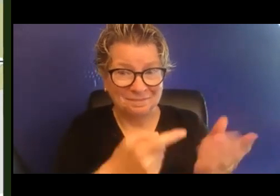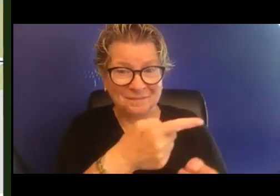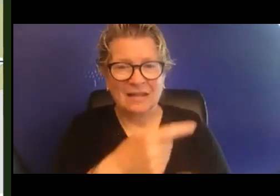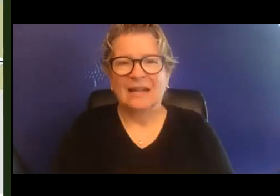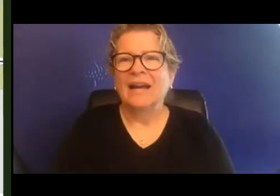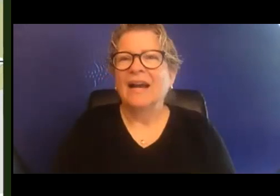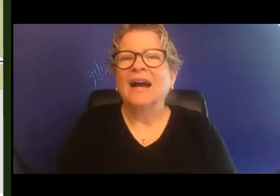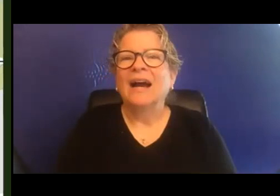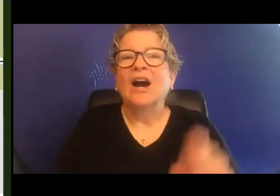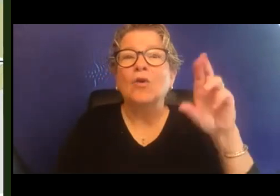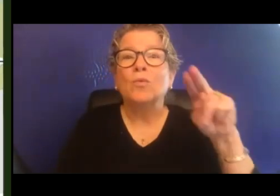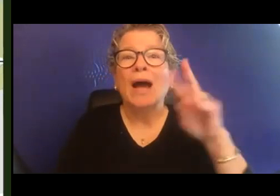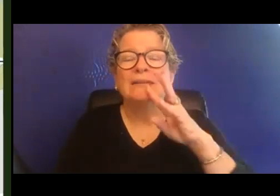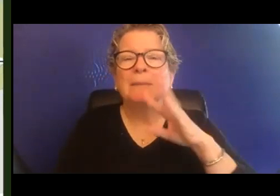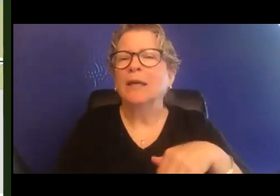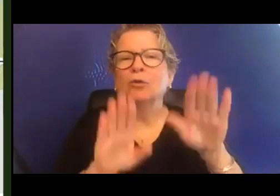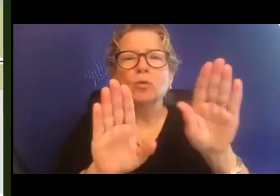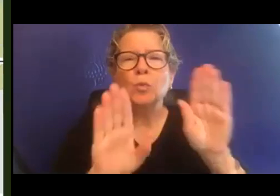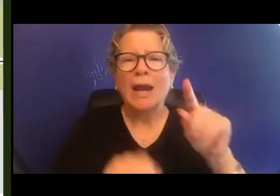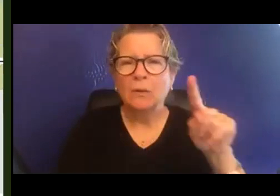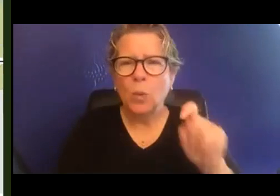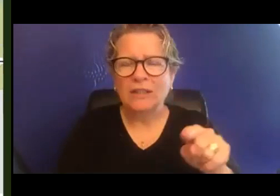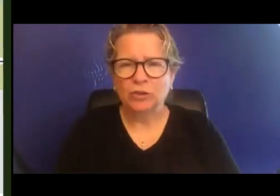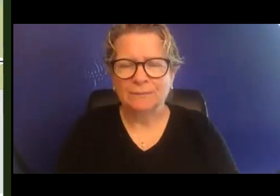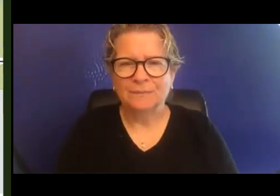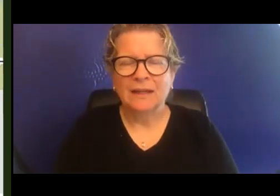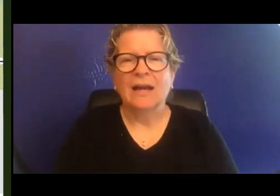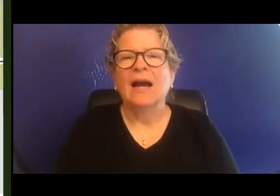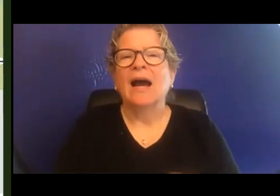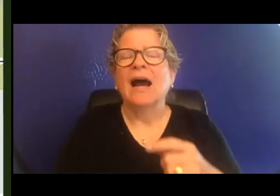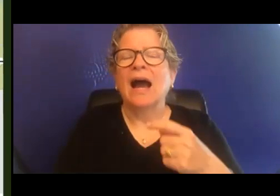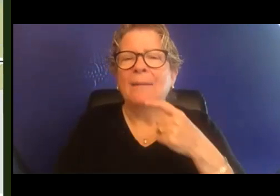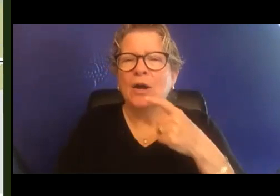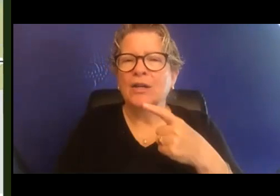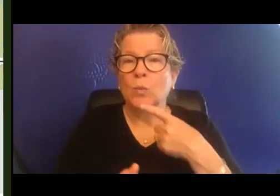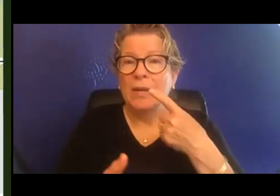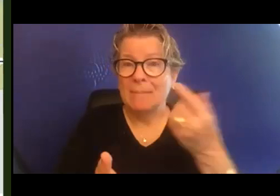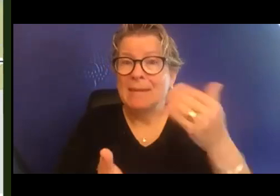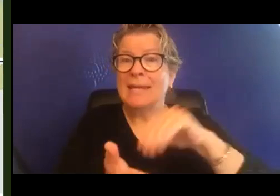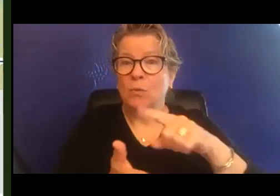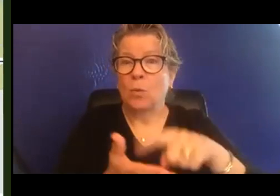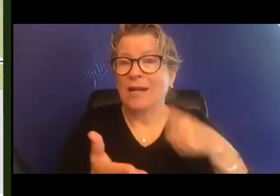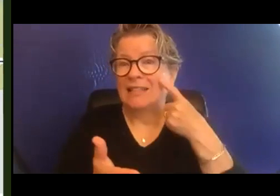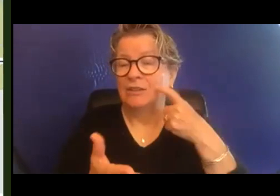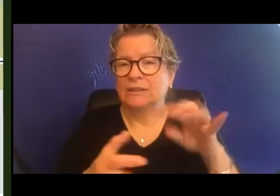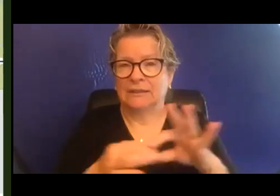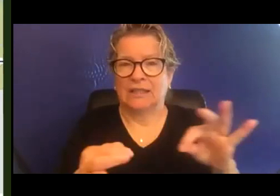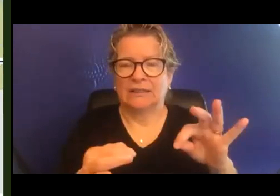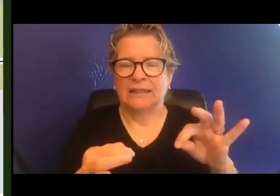So that's a great question. So I'll repeat some of what I said here, just to put ourselves